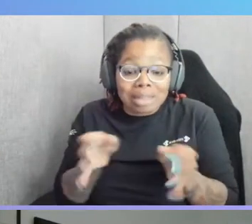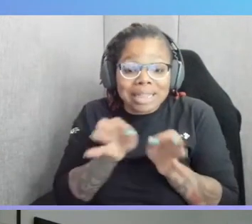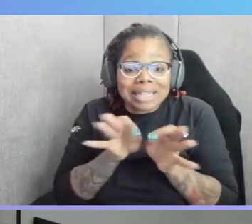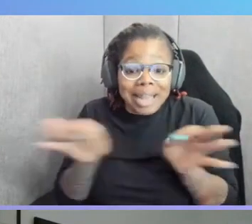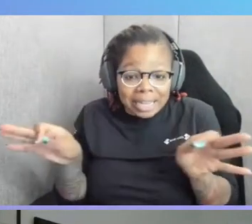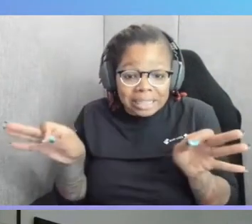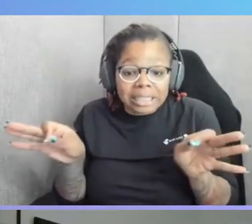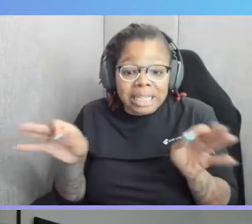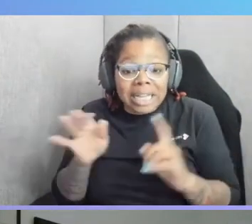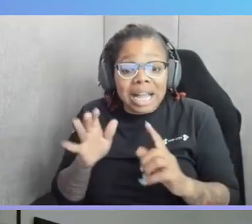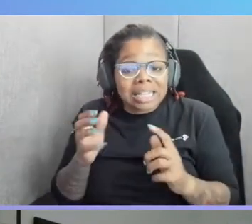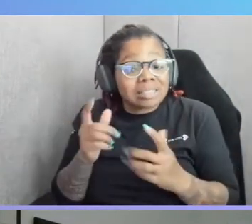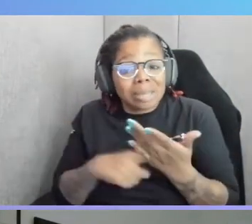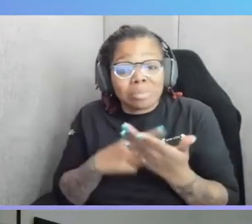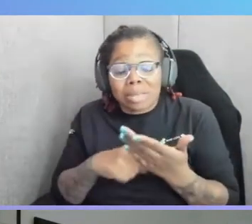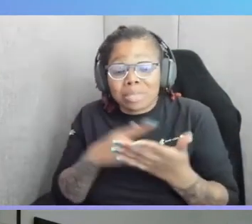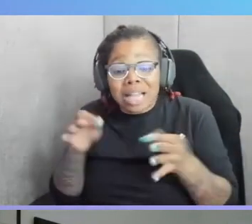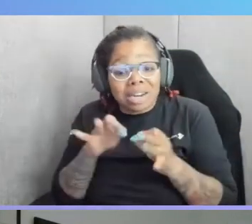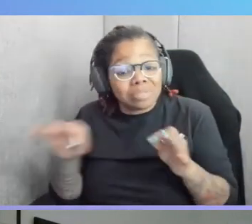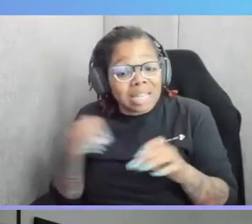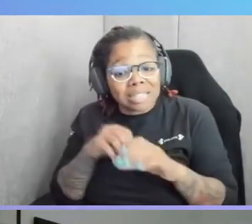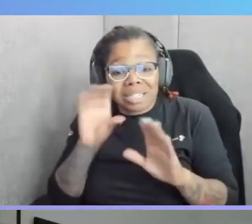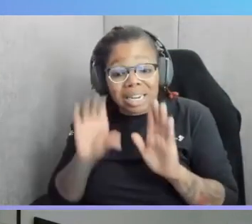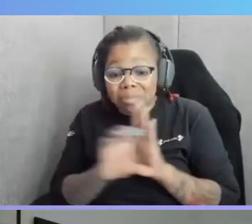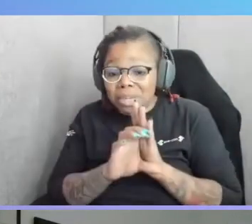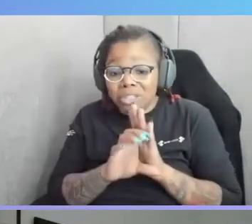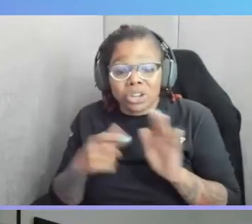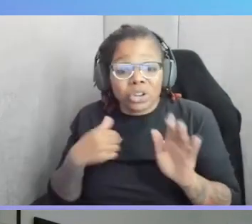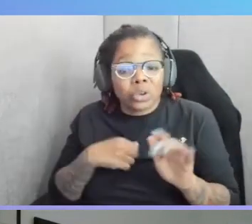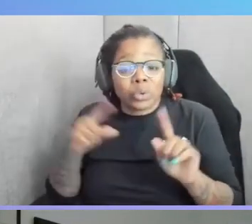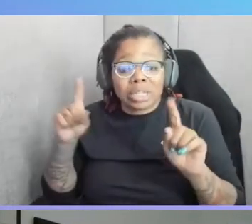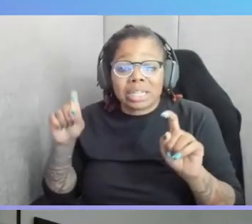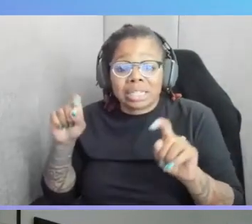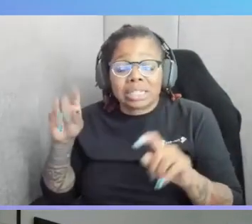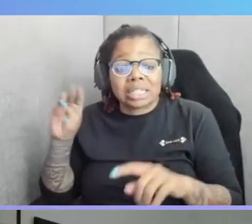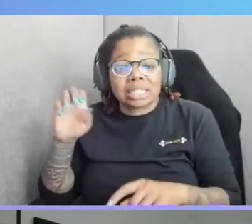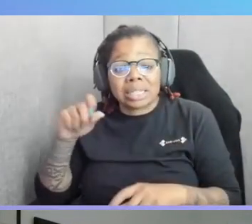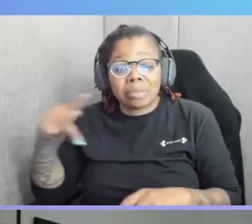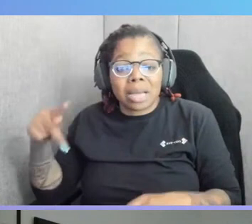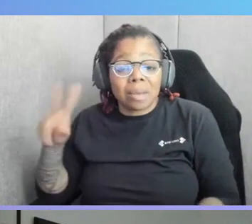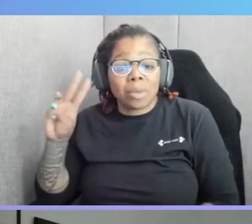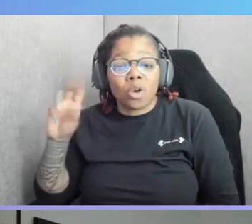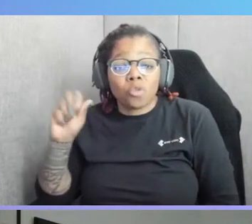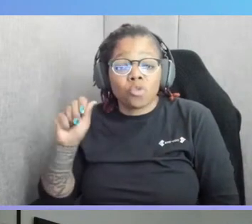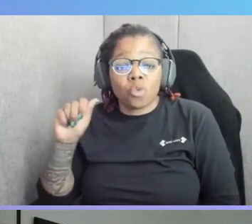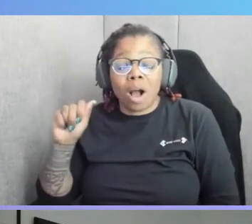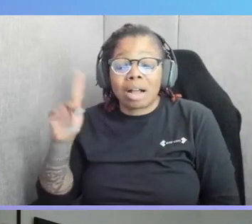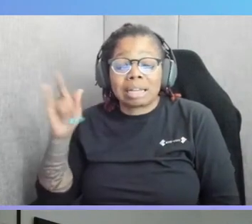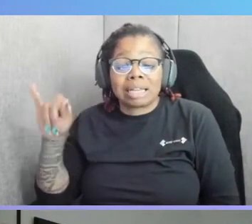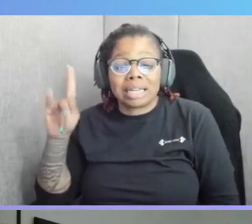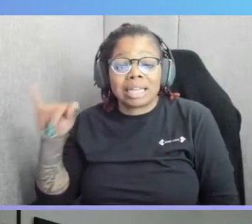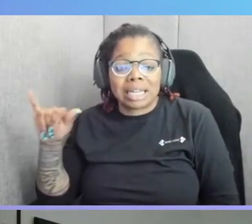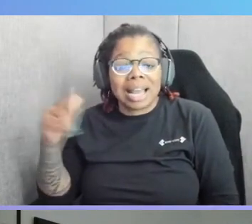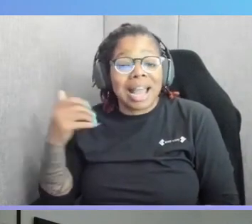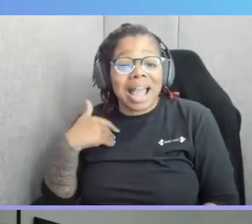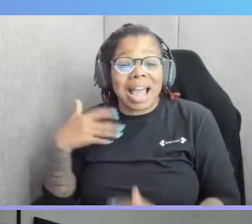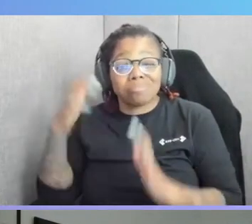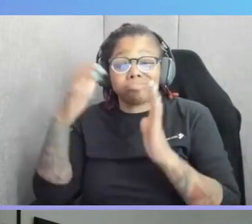lot of text in an image. We tested a map of Waikiki and it had a ton of text on it, but people wanted it and we heard